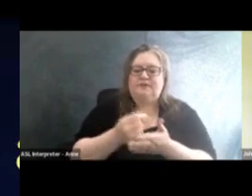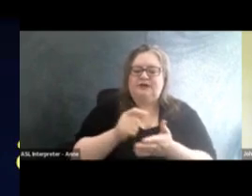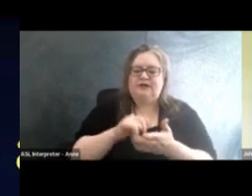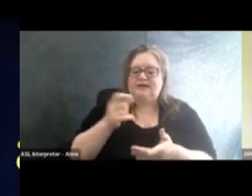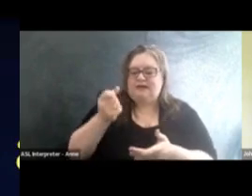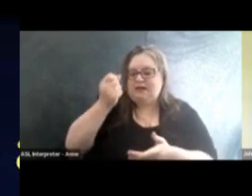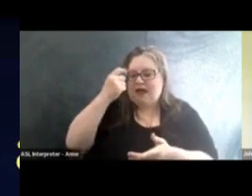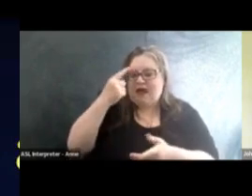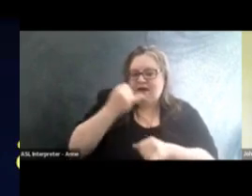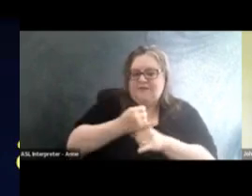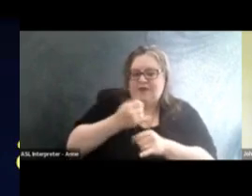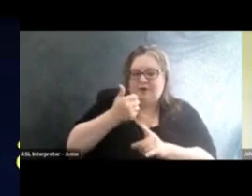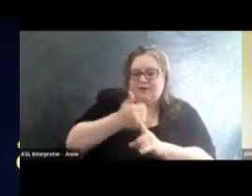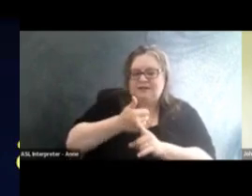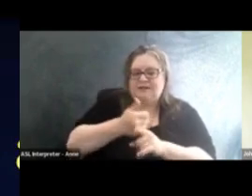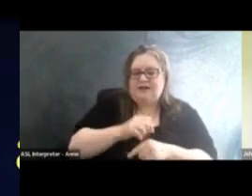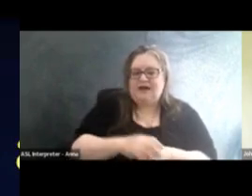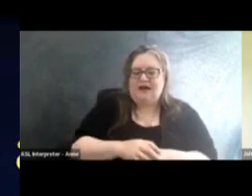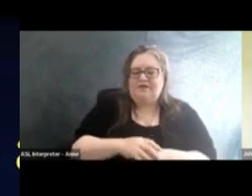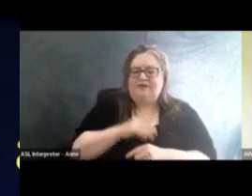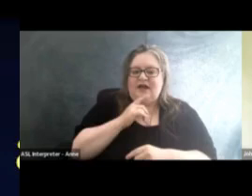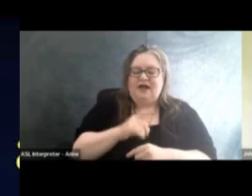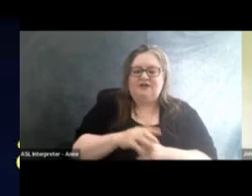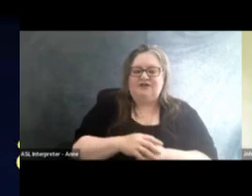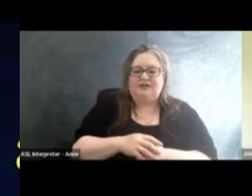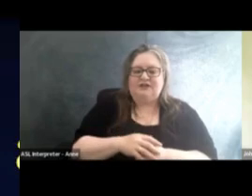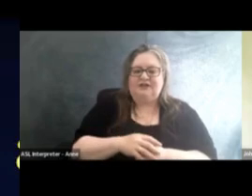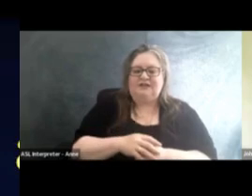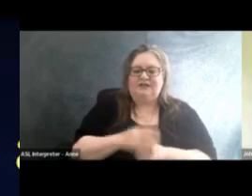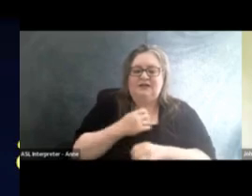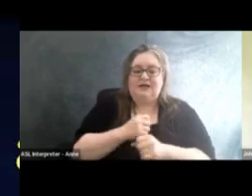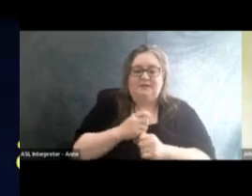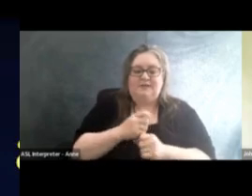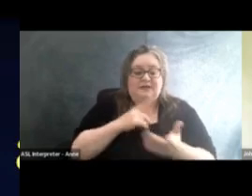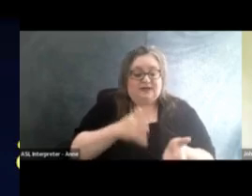impairment in itself, actually makes the, well, some of the demands of treatment more